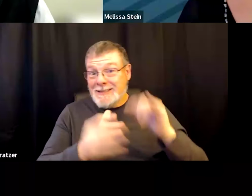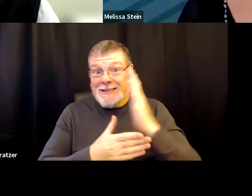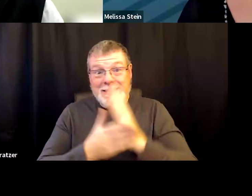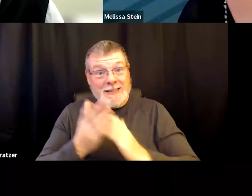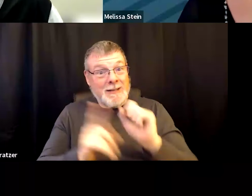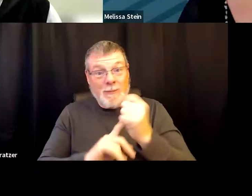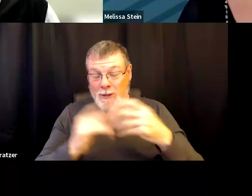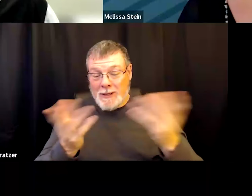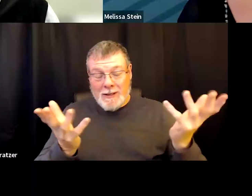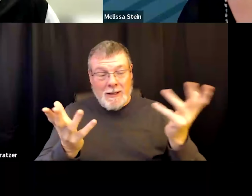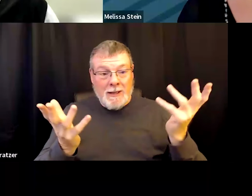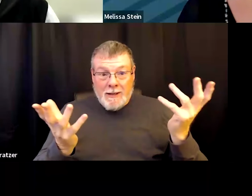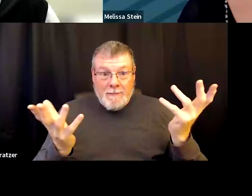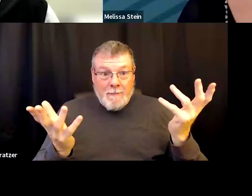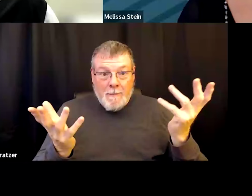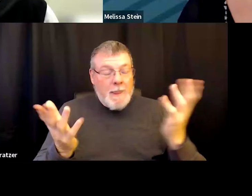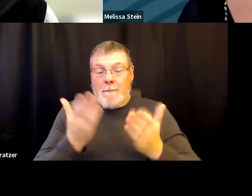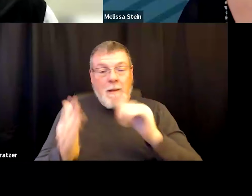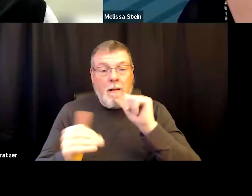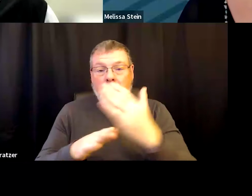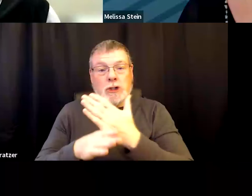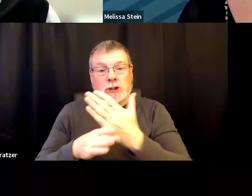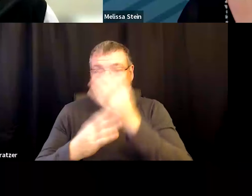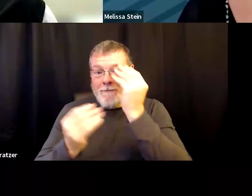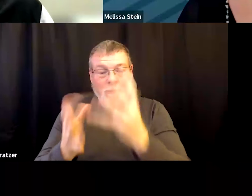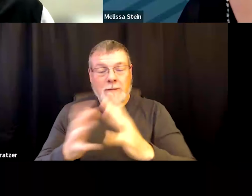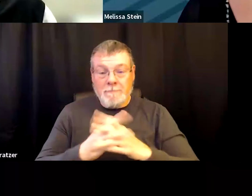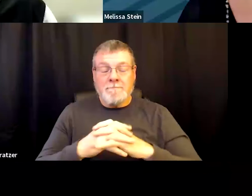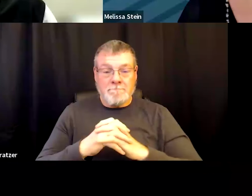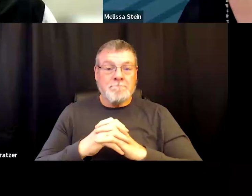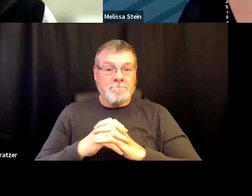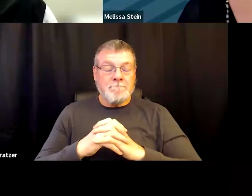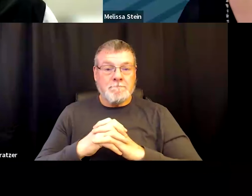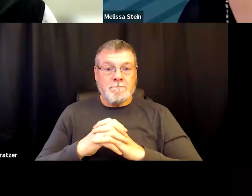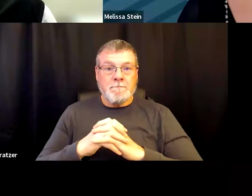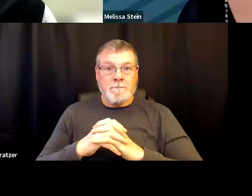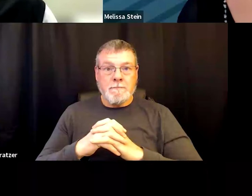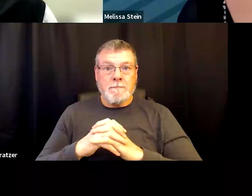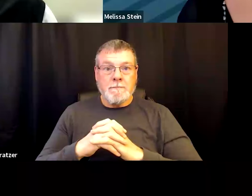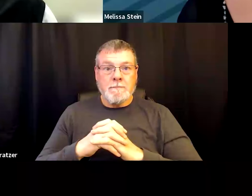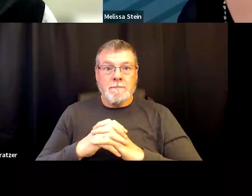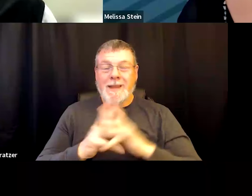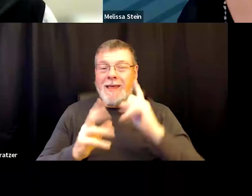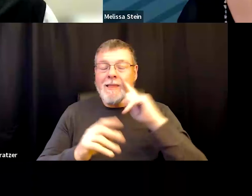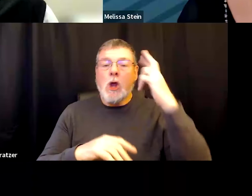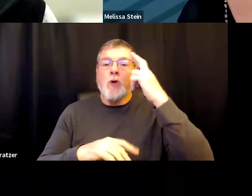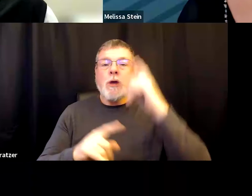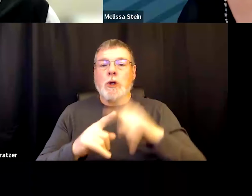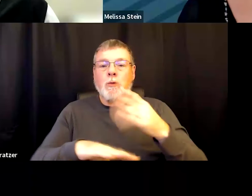So they may not disclose that information at the point of intake. So I think there are reasons to update that assessment